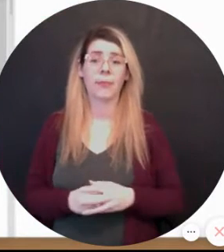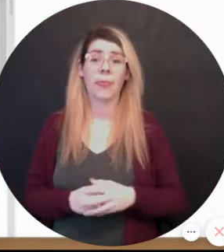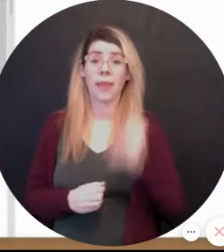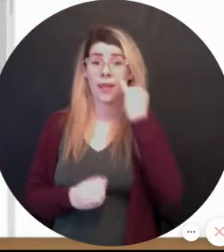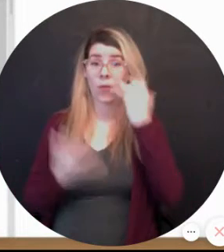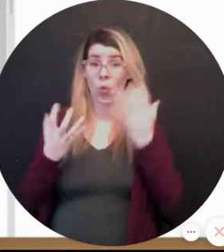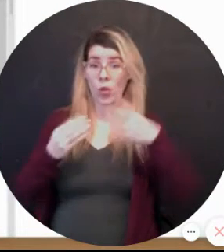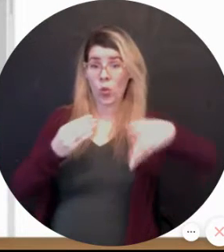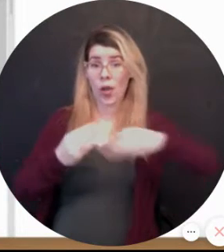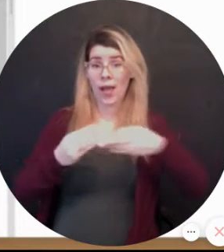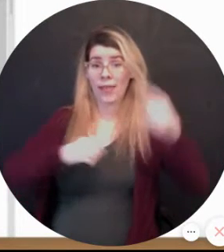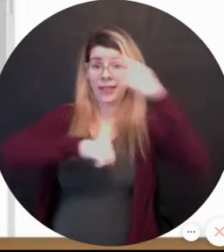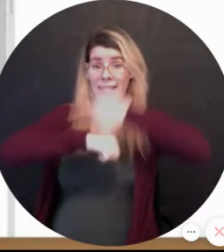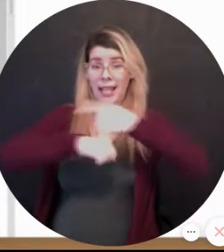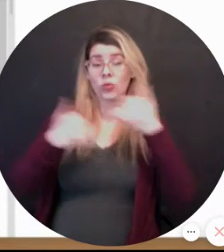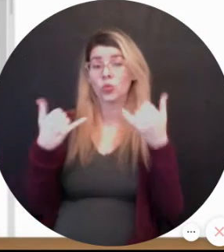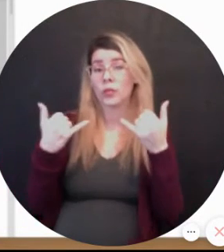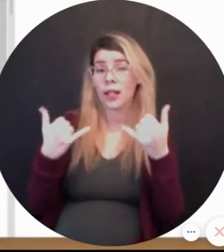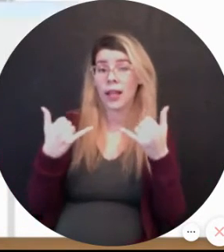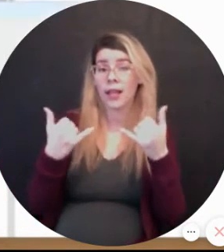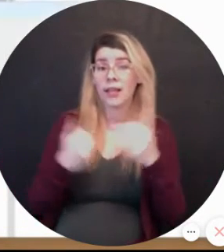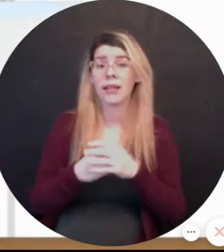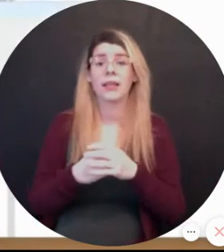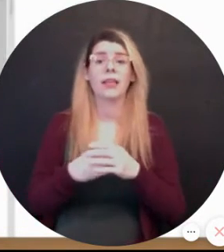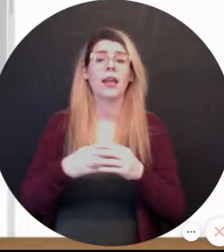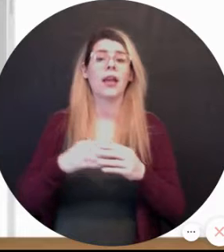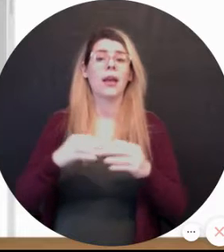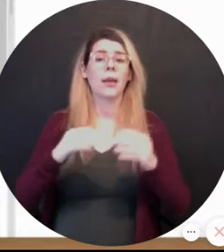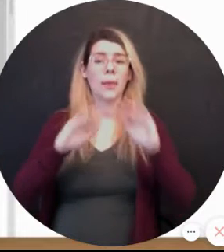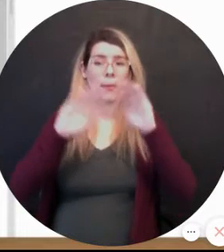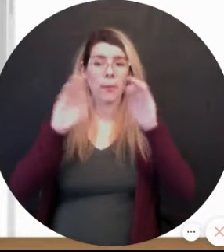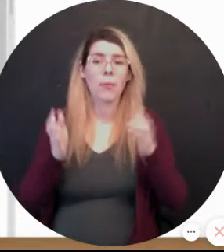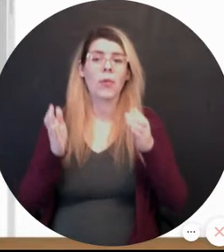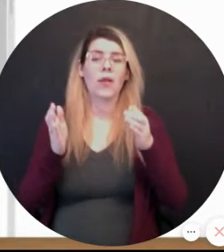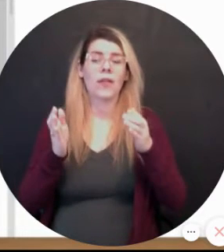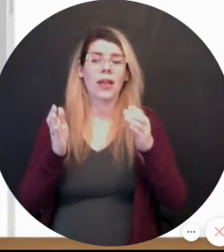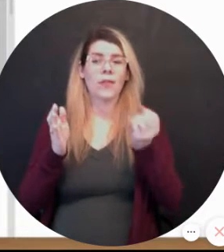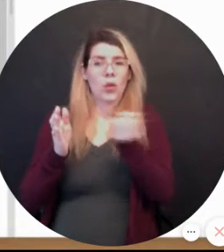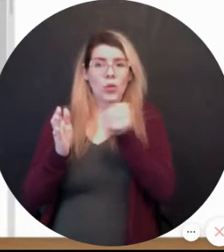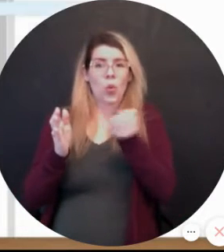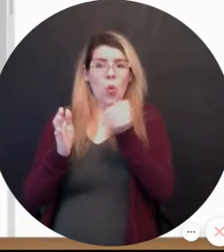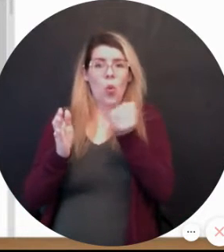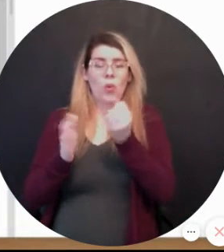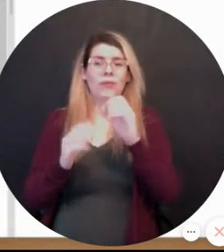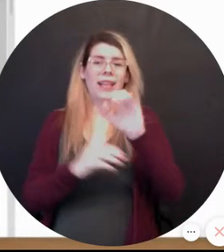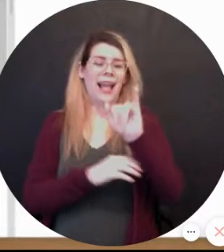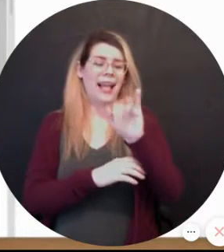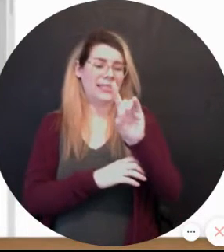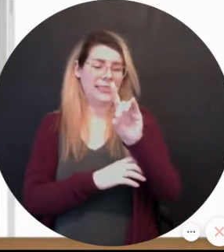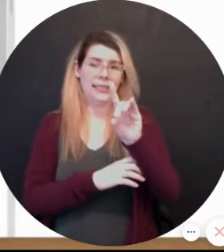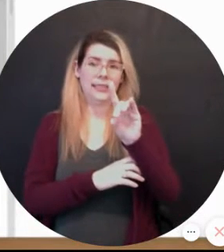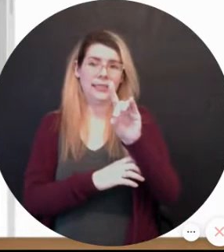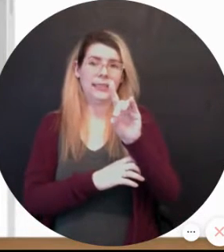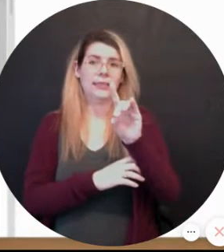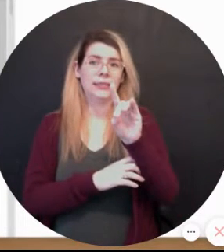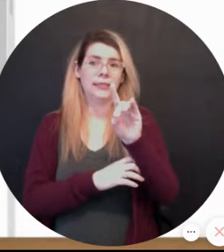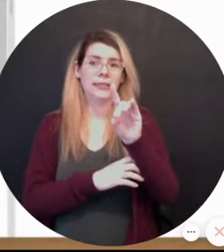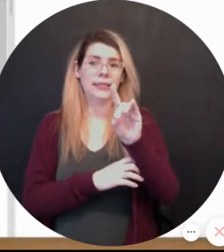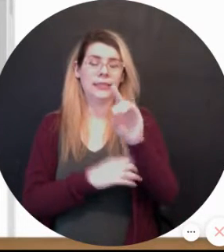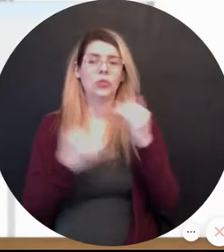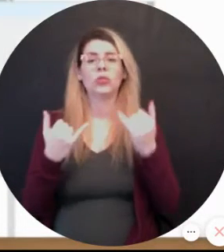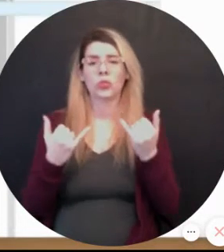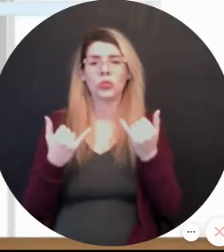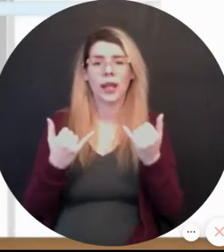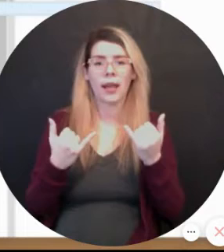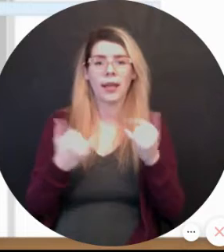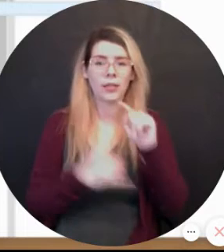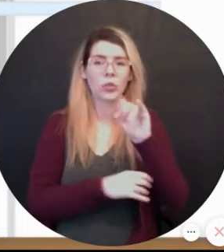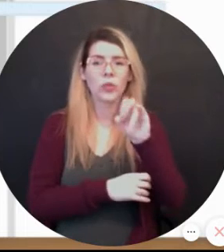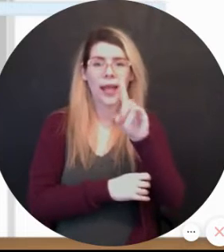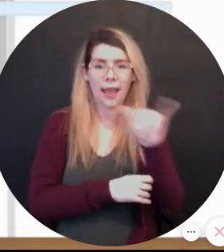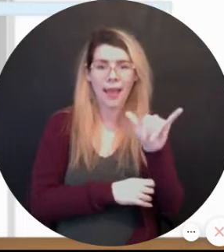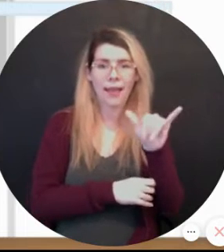put in a paragraph as a place holder, with an Id of Today. And we'll close that paragraph